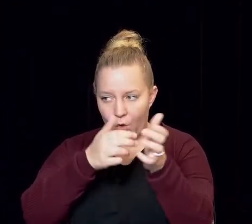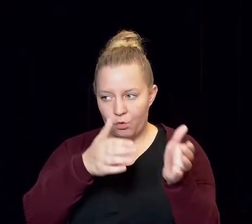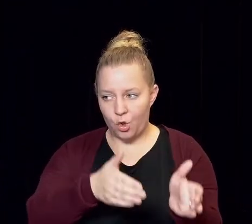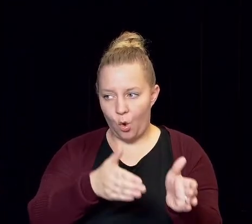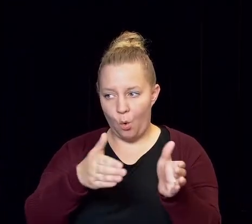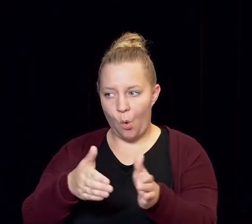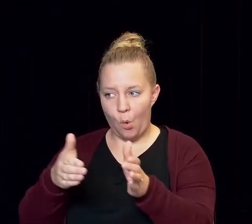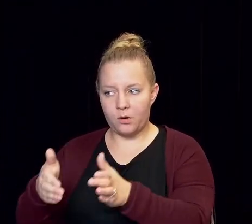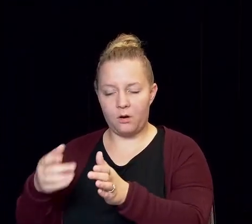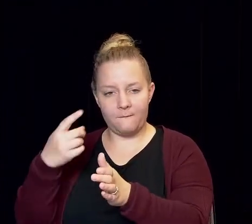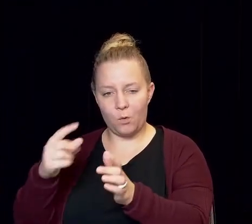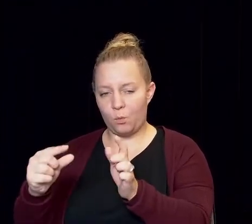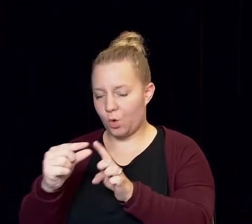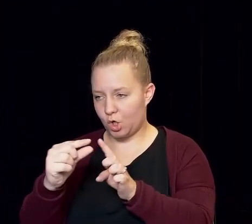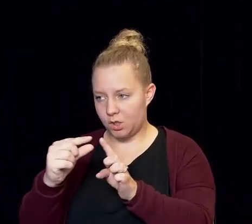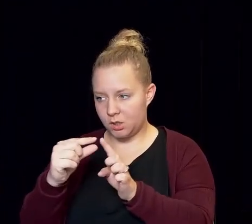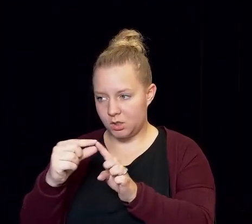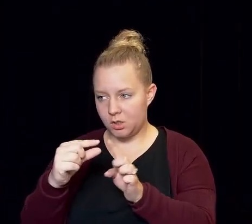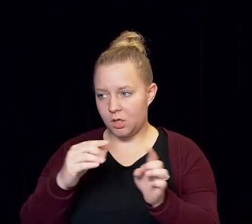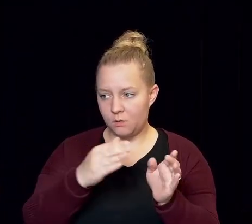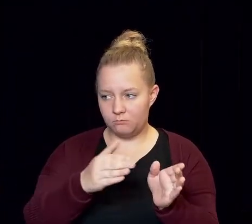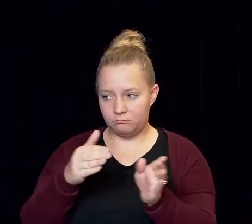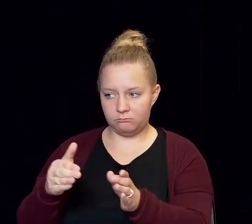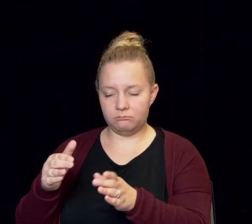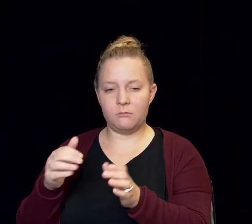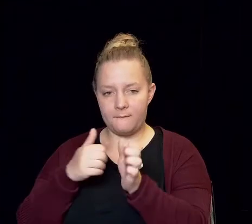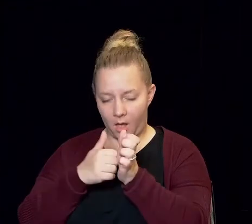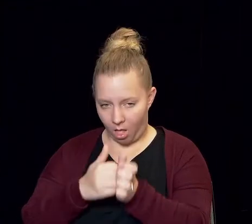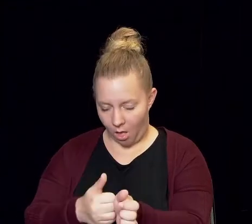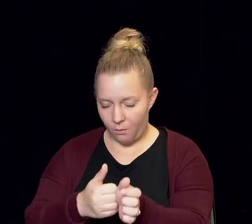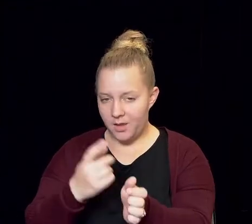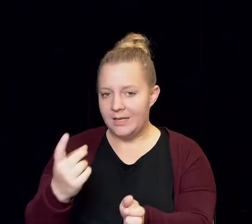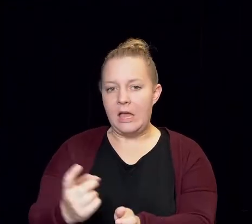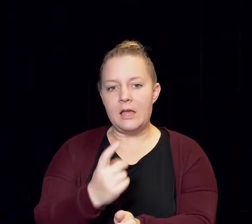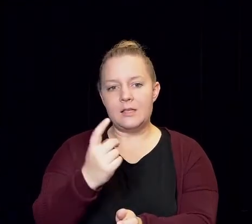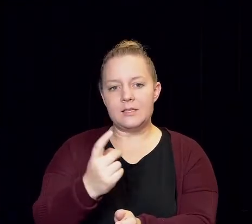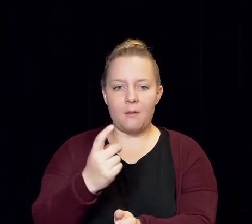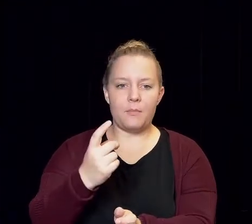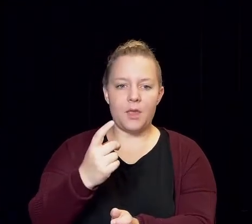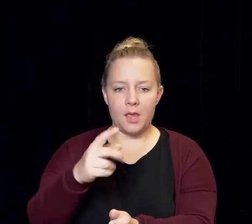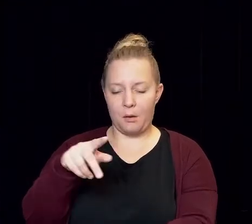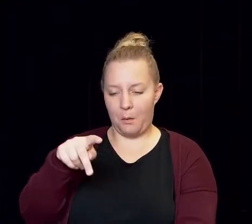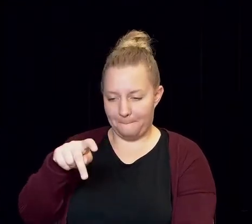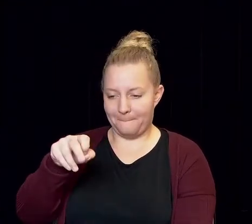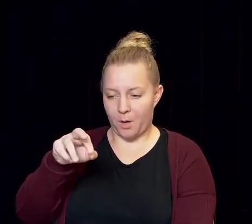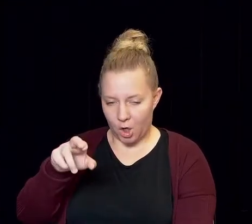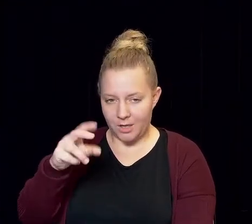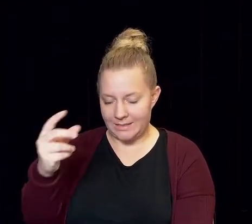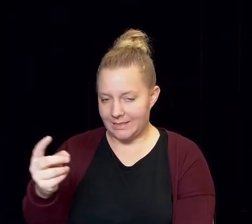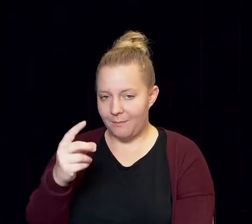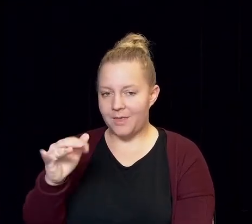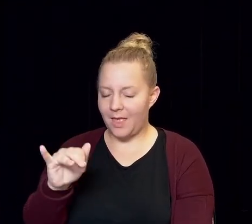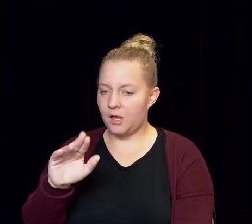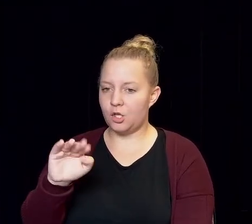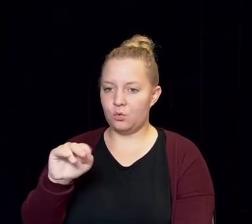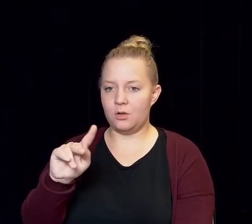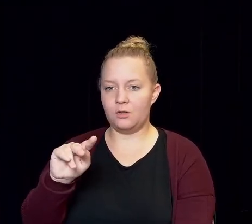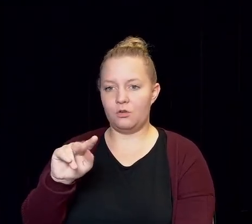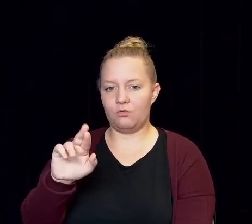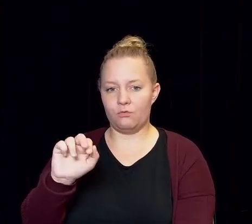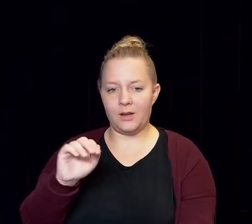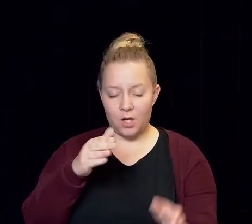the words. It's going to be something per something as all unit rates are. And, the order that the rate